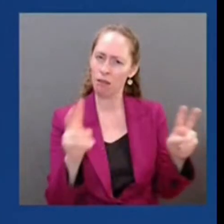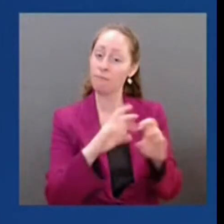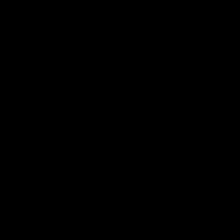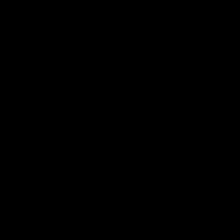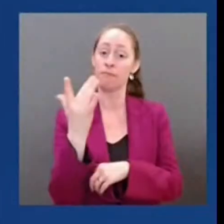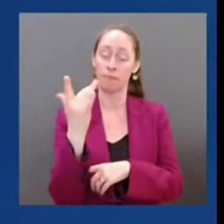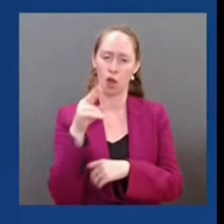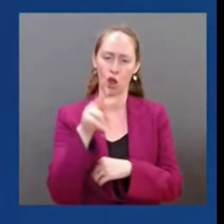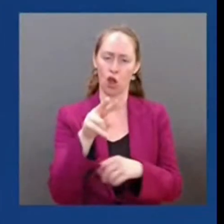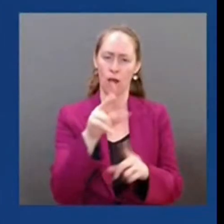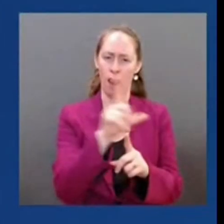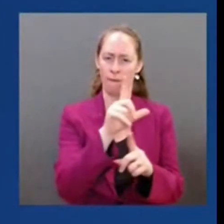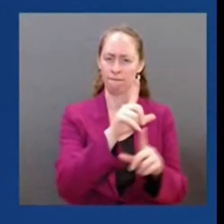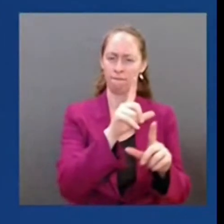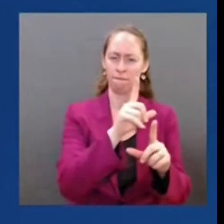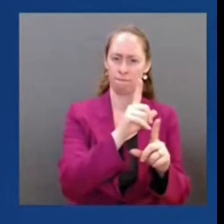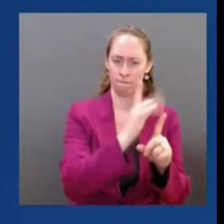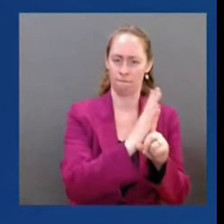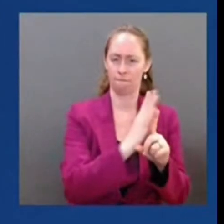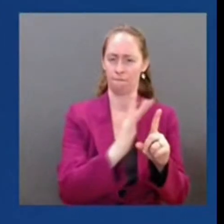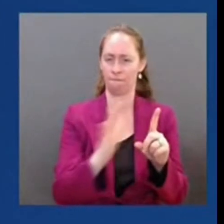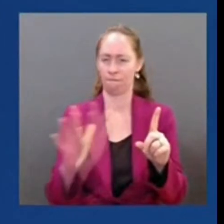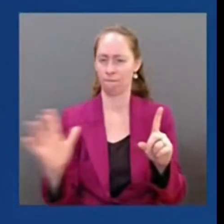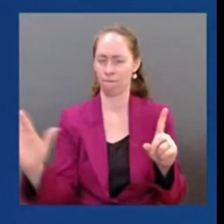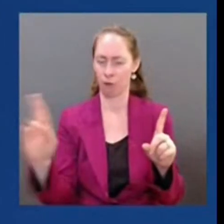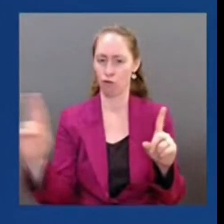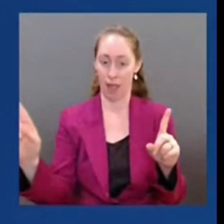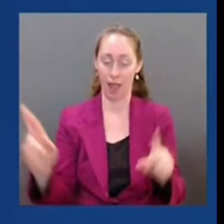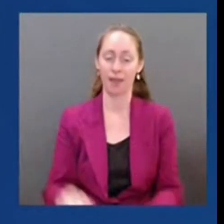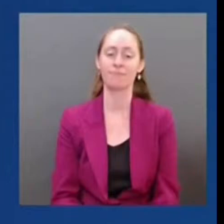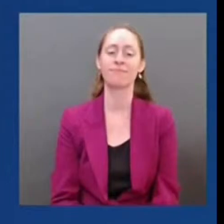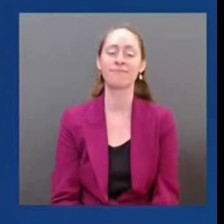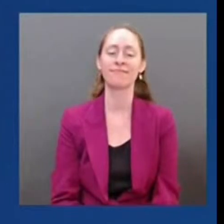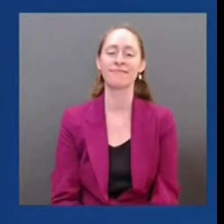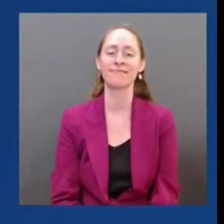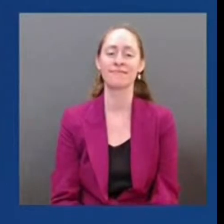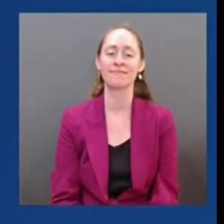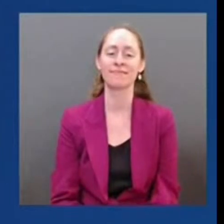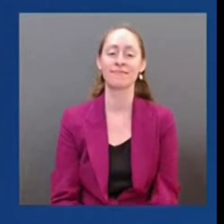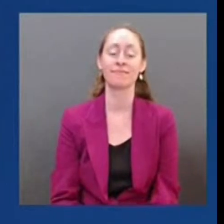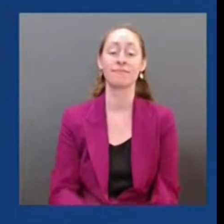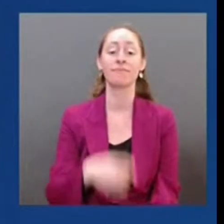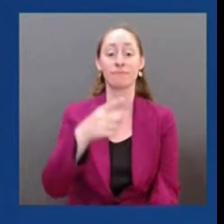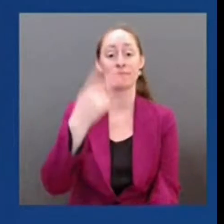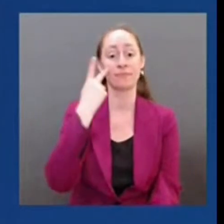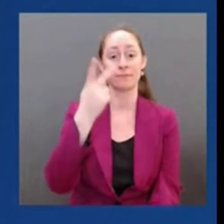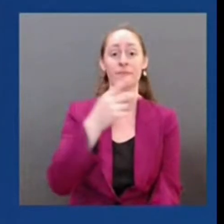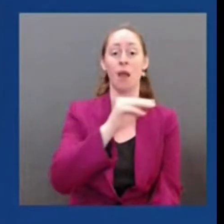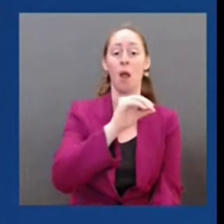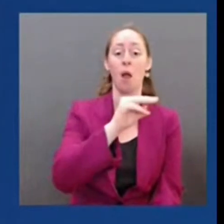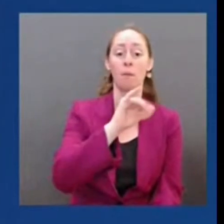FASCINATING. IF YOU GO FROM THE LEFT TO THE